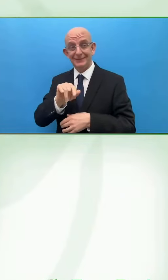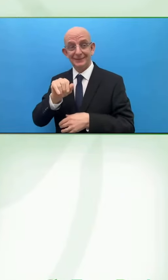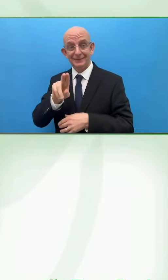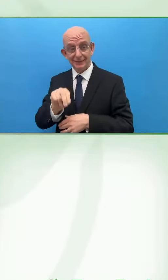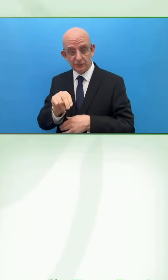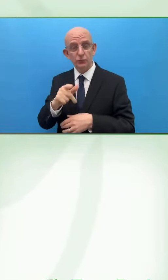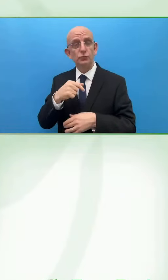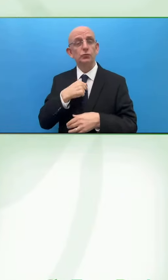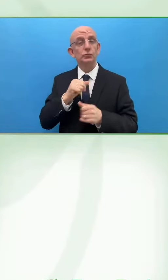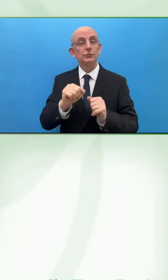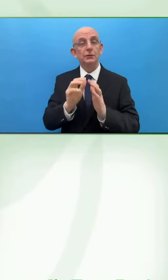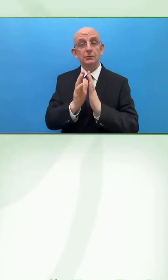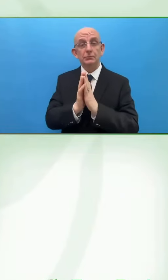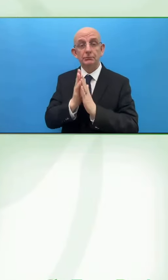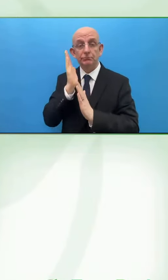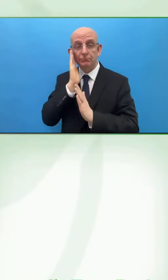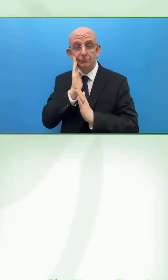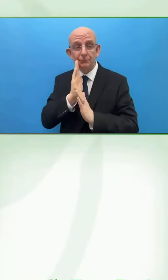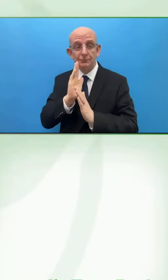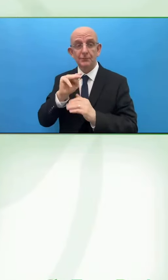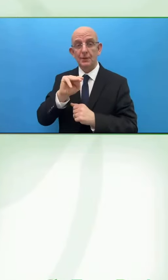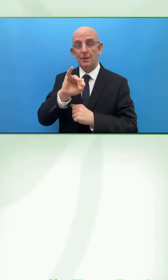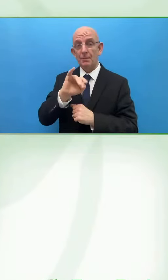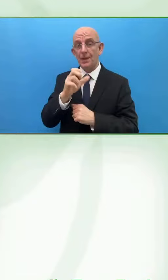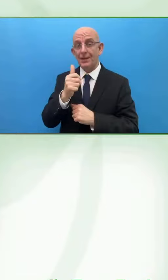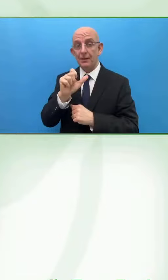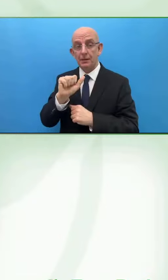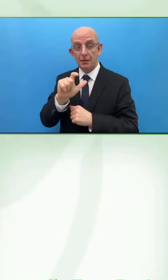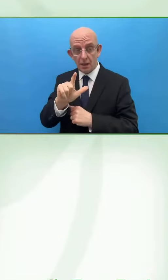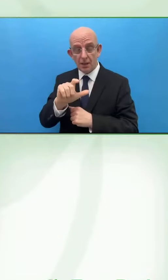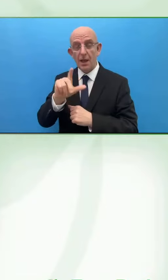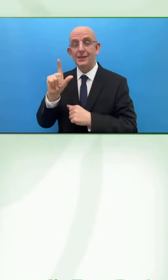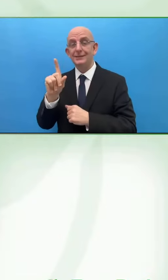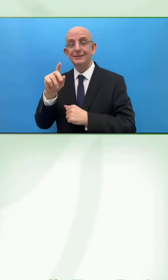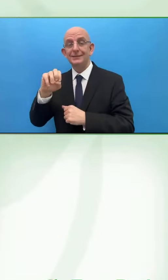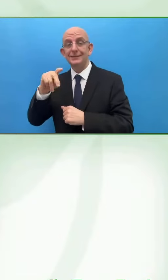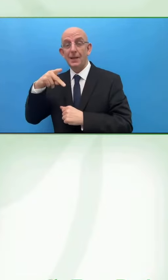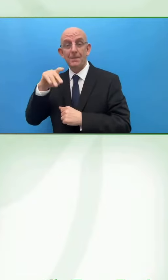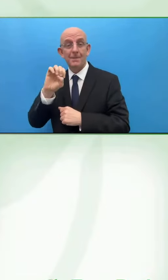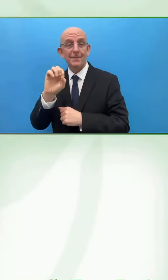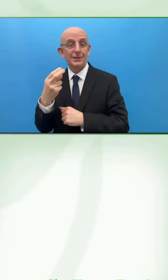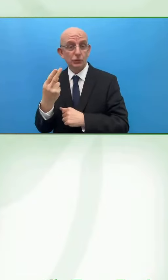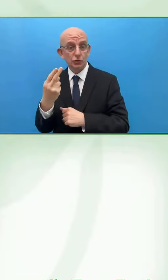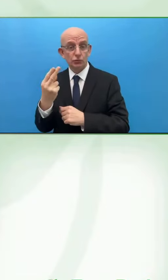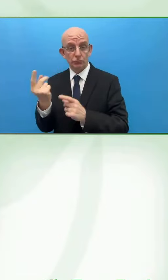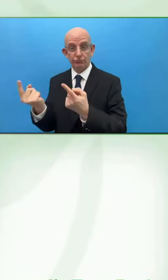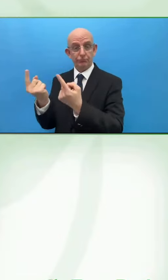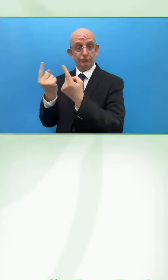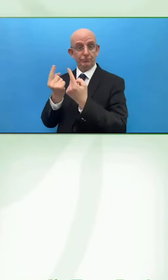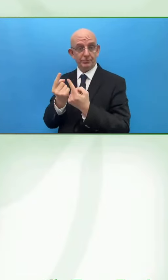reach the place where the snow will fall.